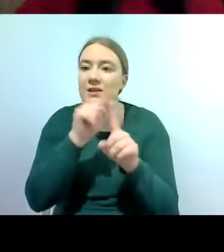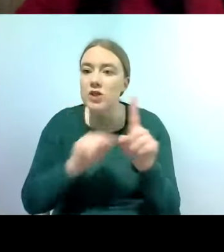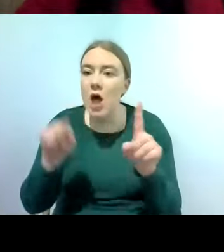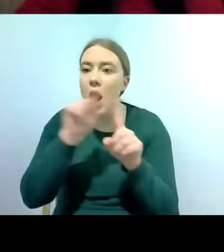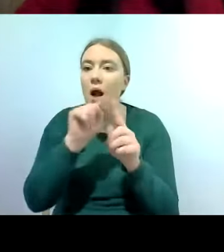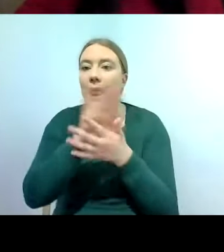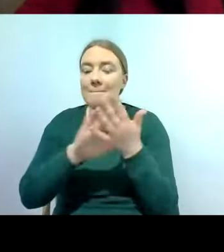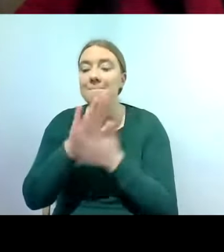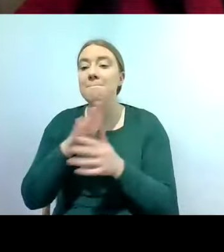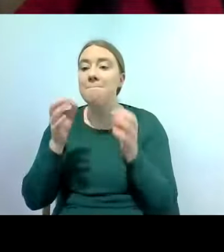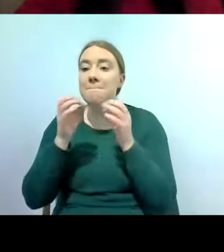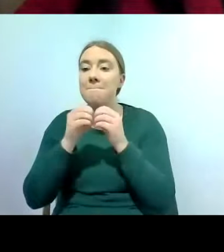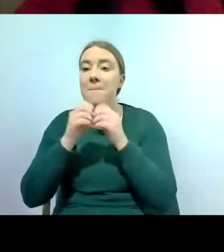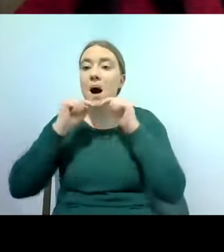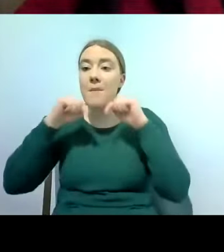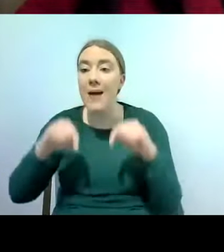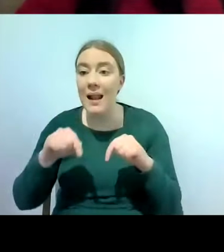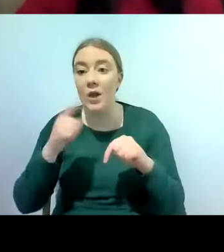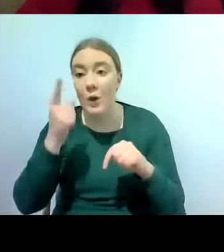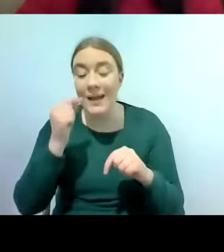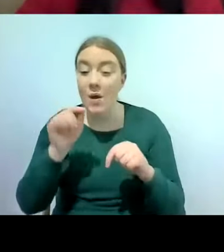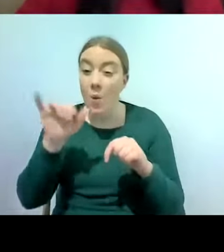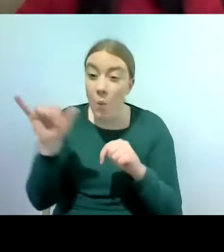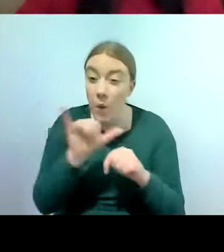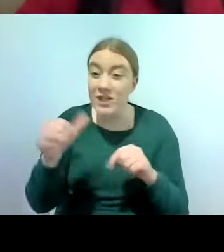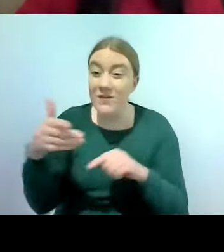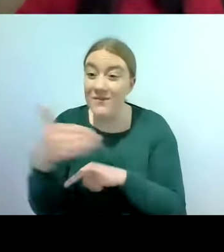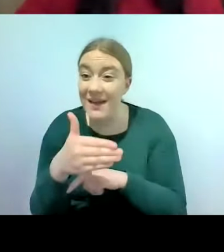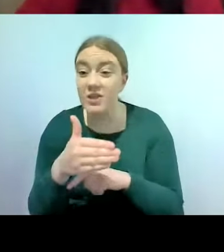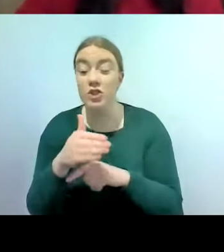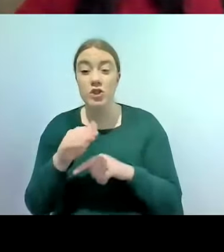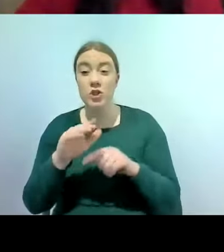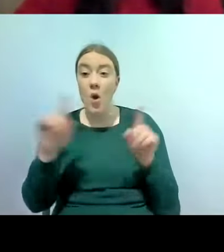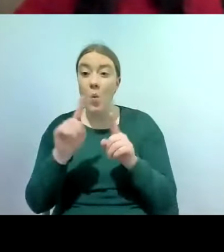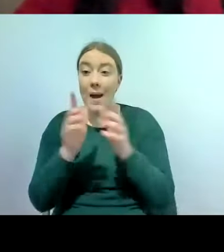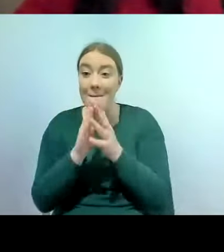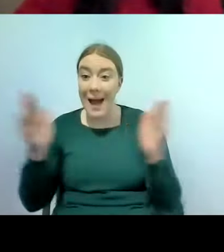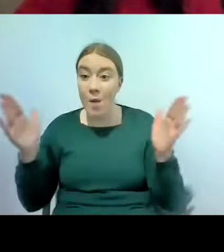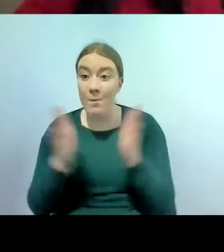and you can see which size fish you're looking at and also what was the temperature and the flow on